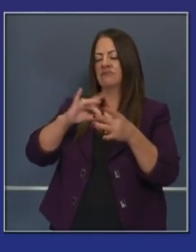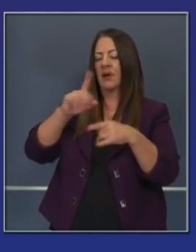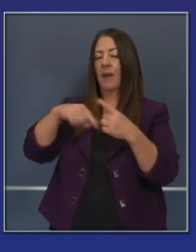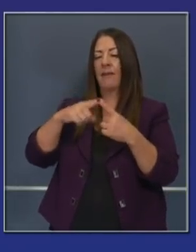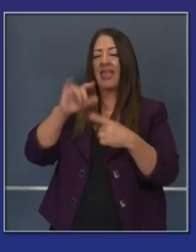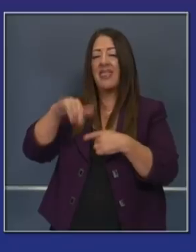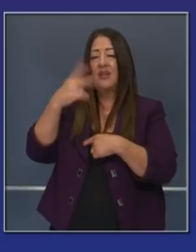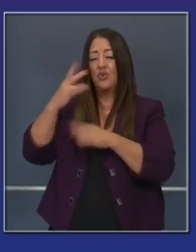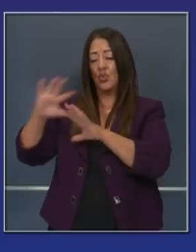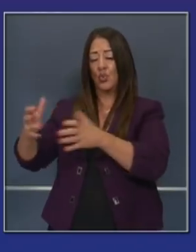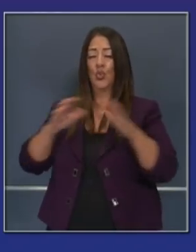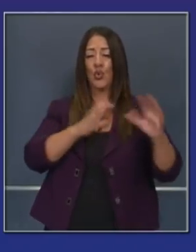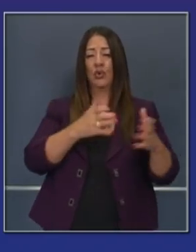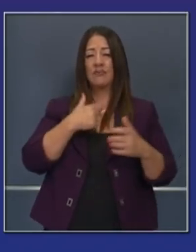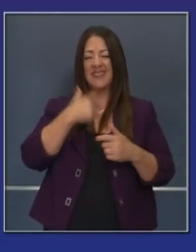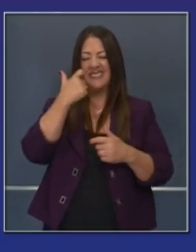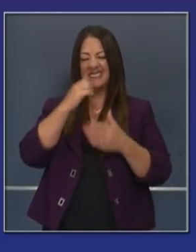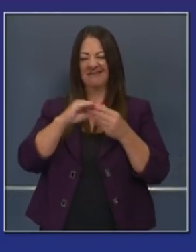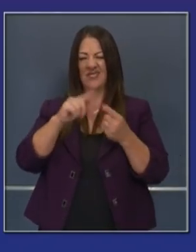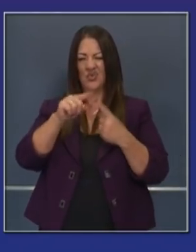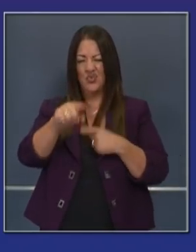HERE IS HIS UPDATE ON THE